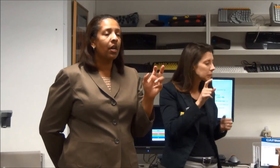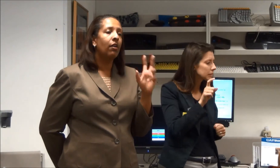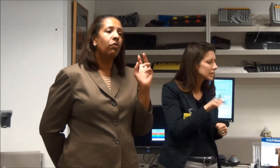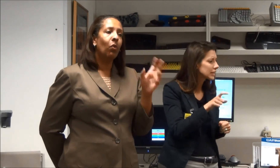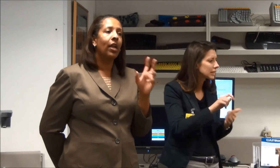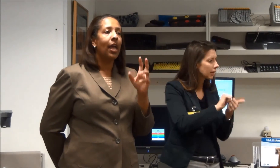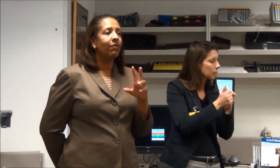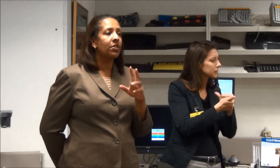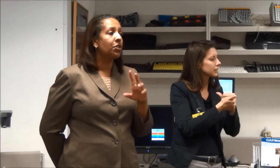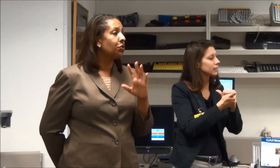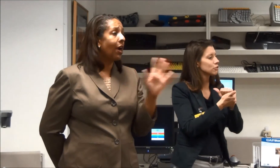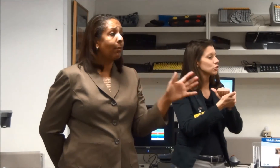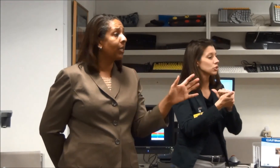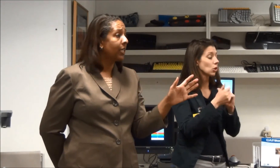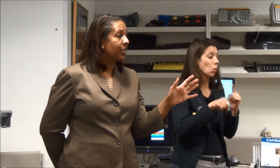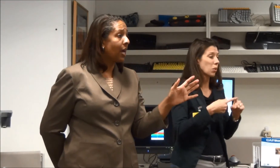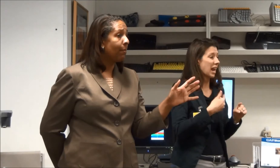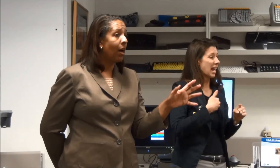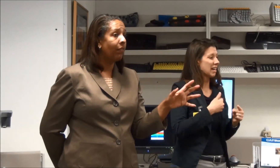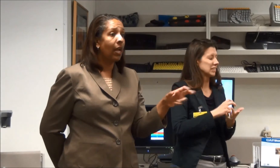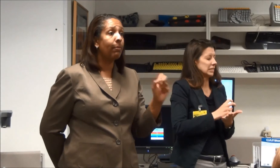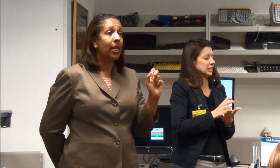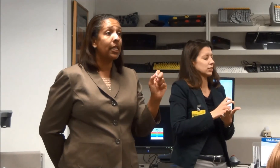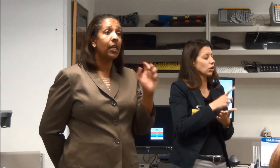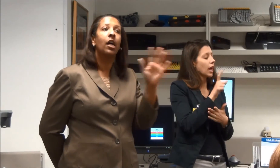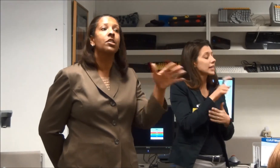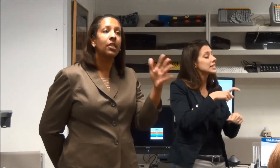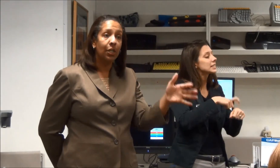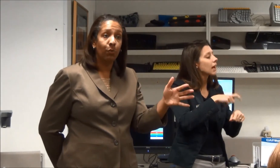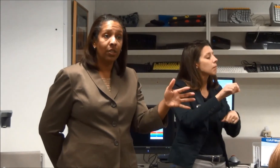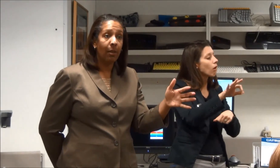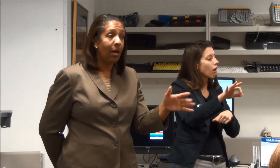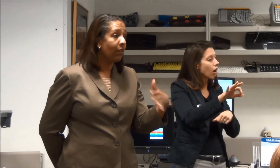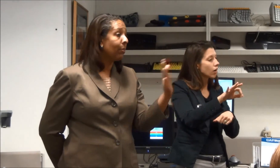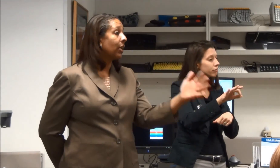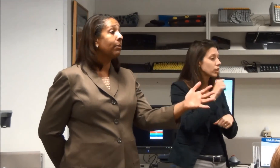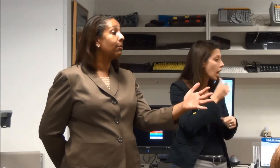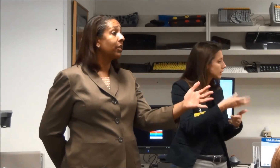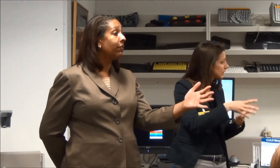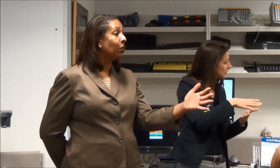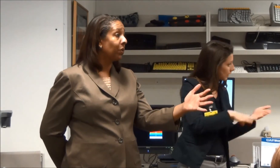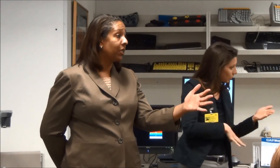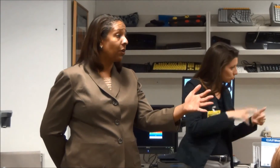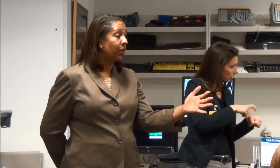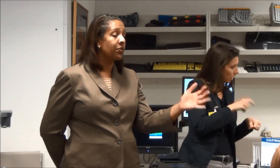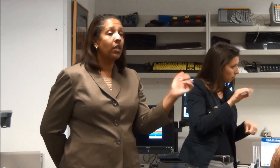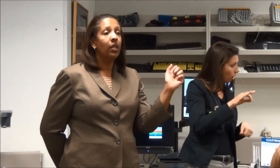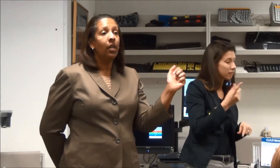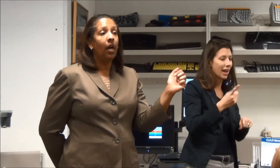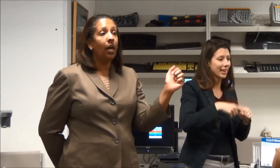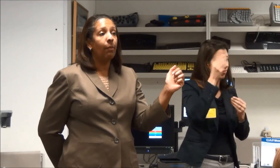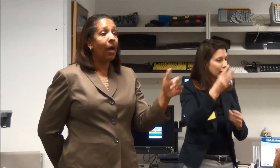of when I have a seizure, I am going to need time off, and I may need unscheduled time off. I'm not going to be able to give you a week notice.